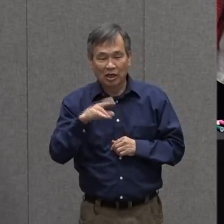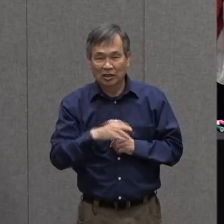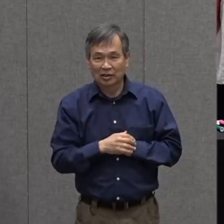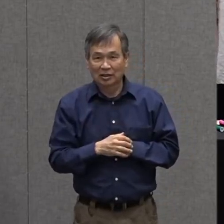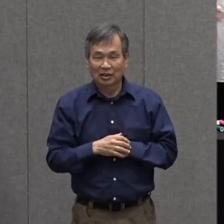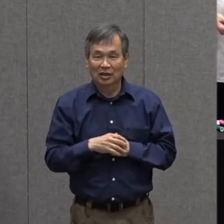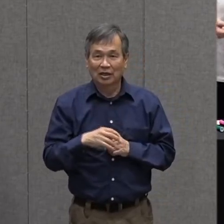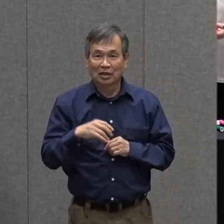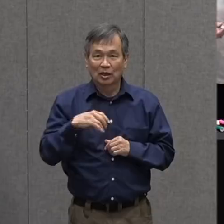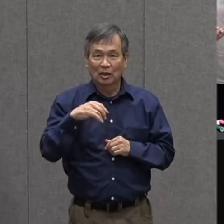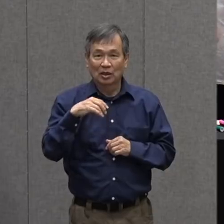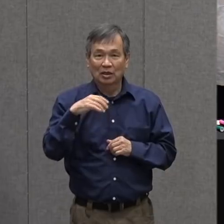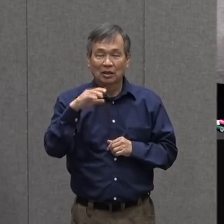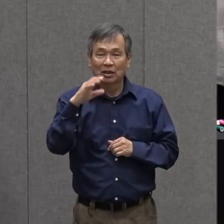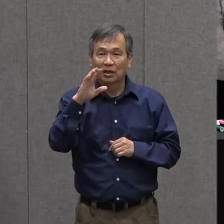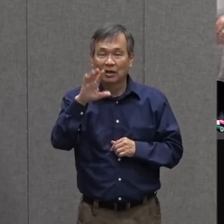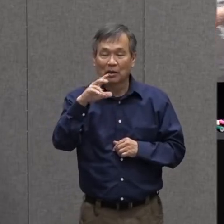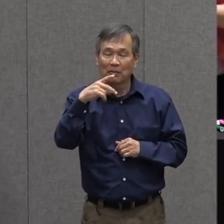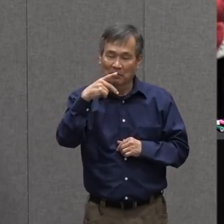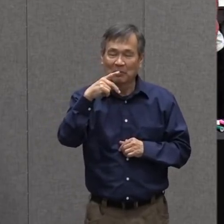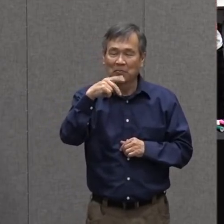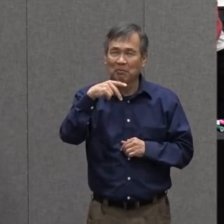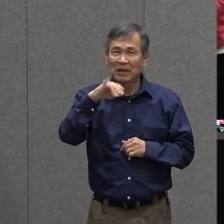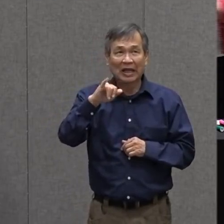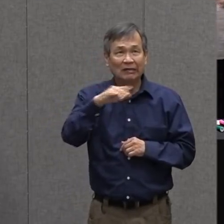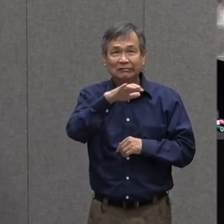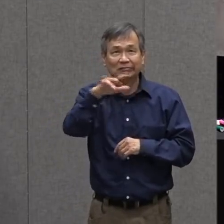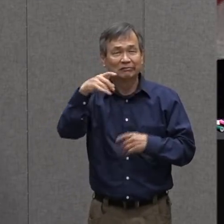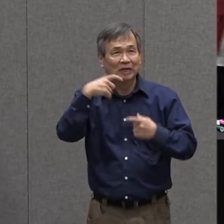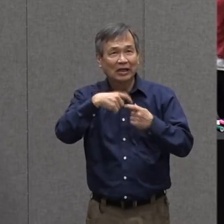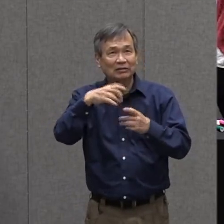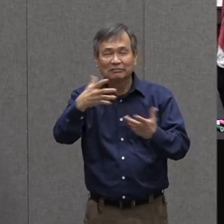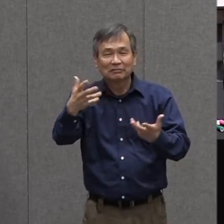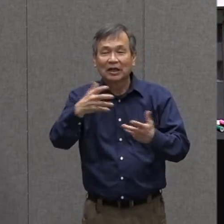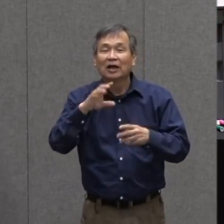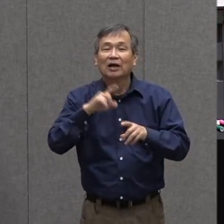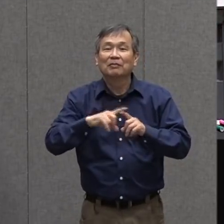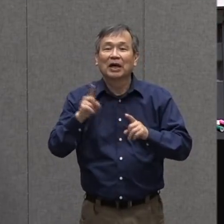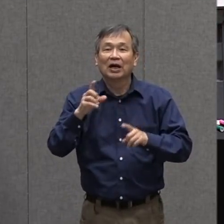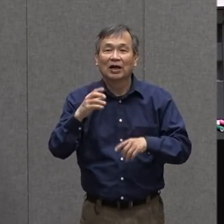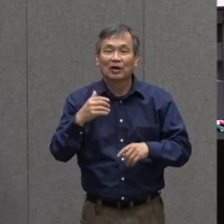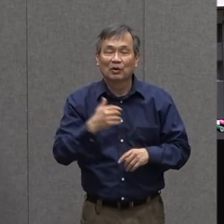that's right? Yeah, so and strangely enough we have one up here.